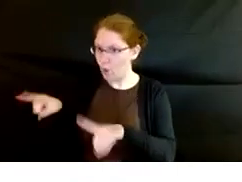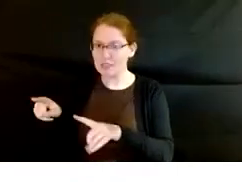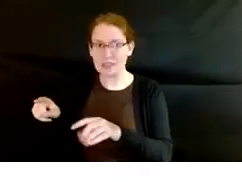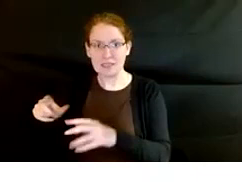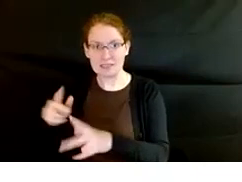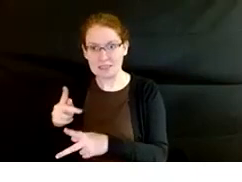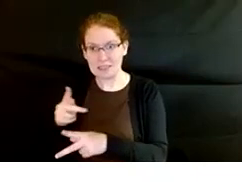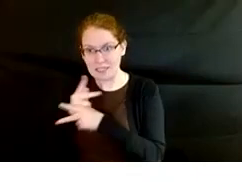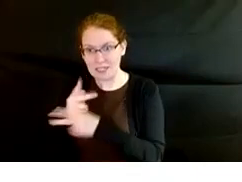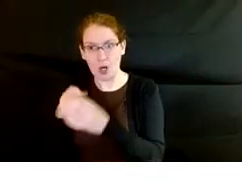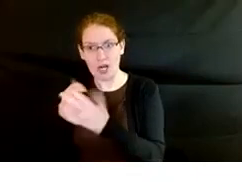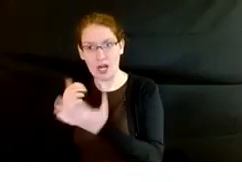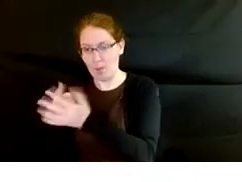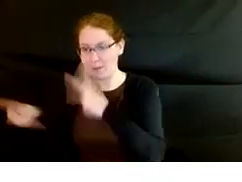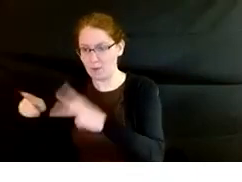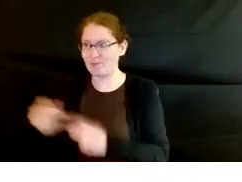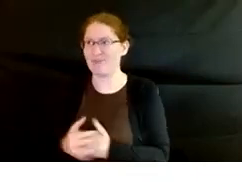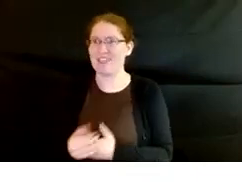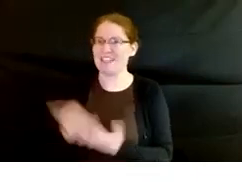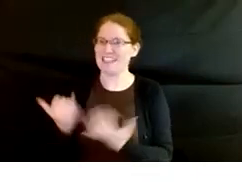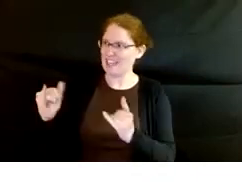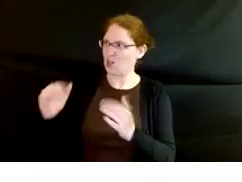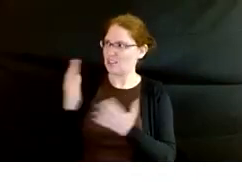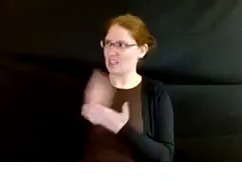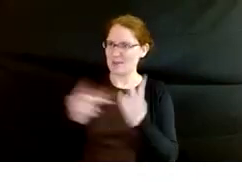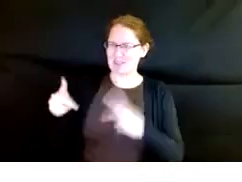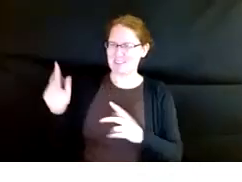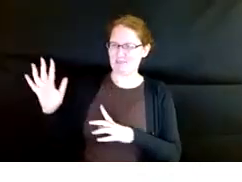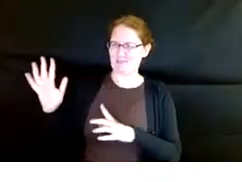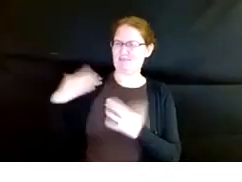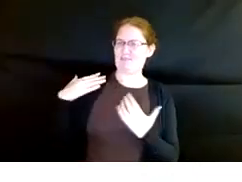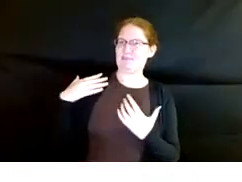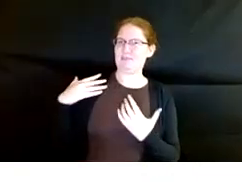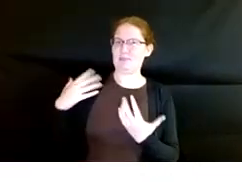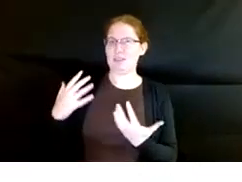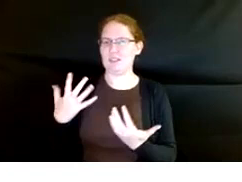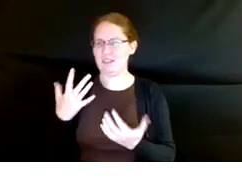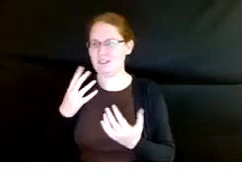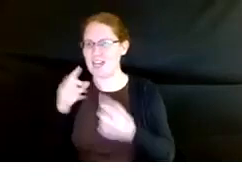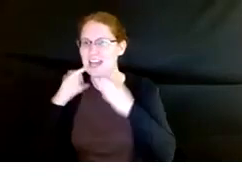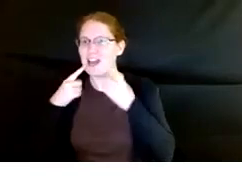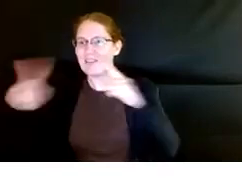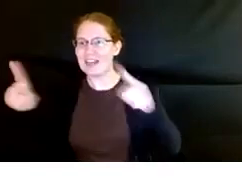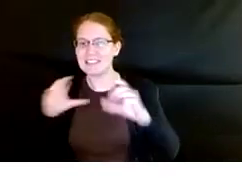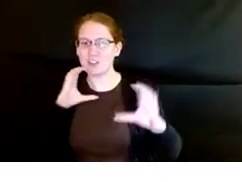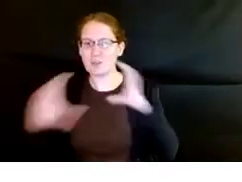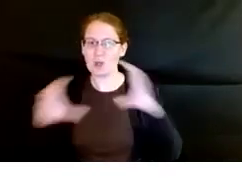lot of pushback and still is to some degree about effective communication uh in on-site settings uh